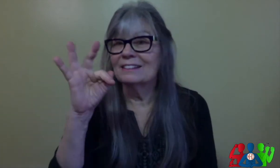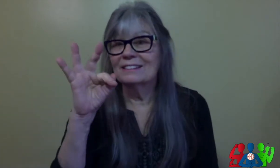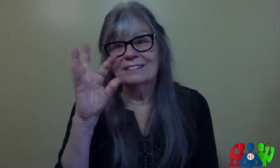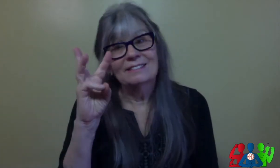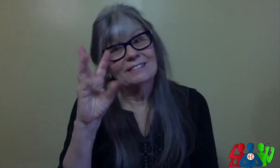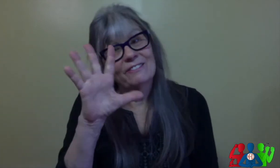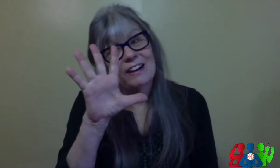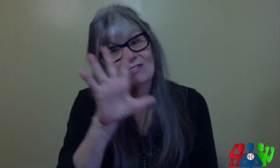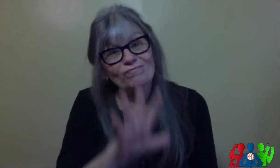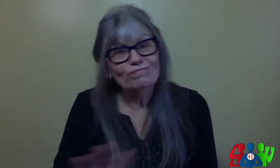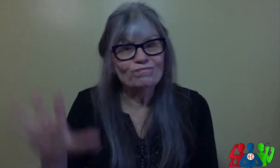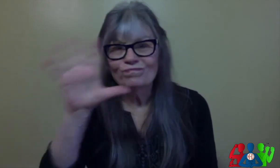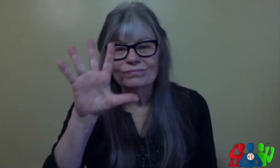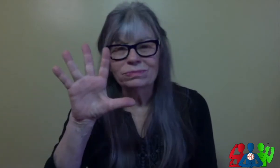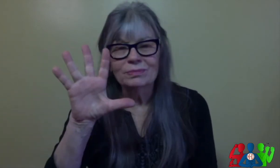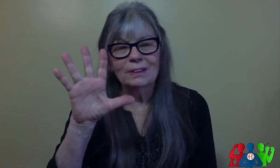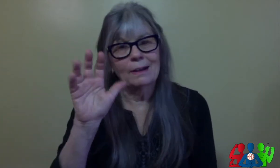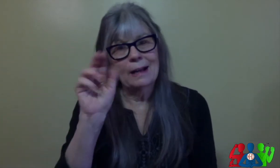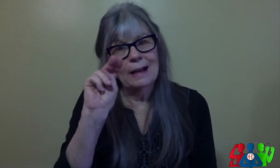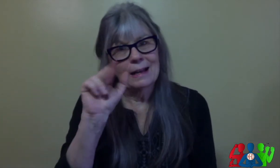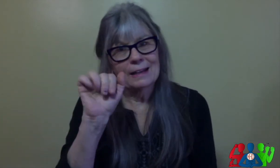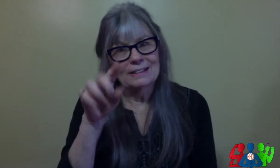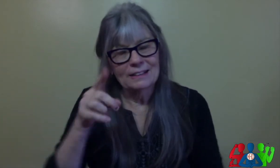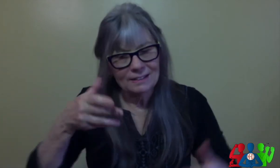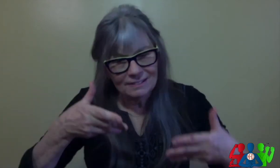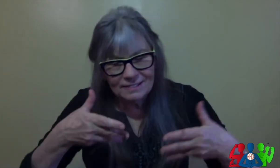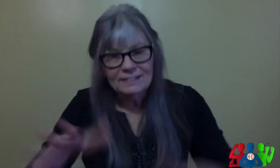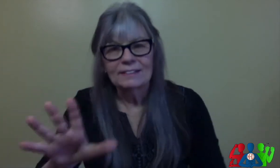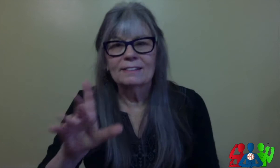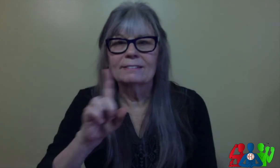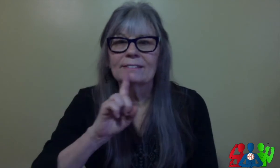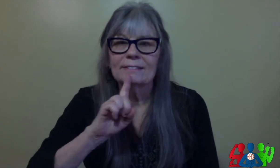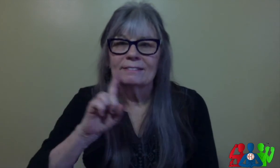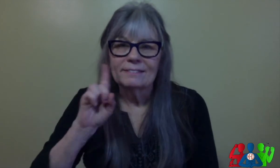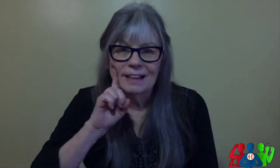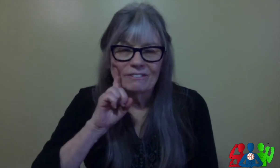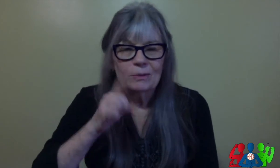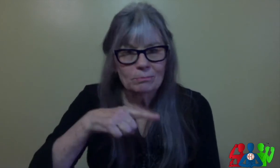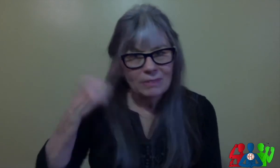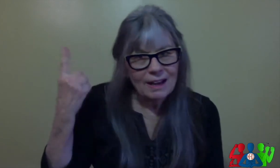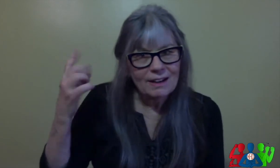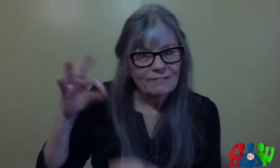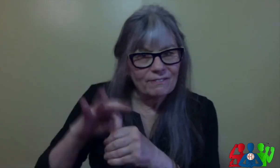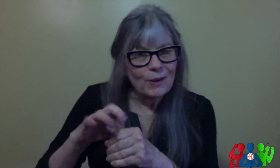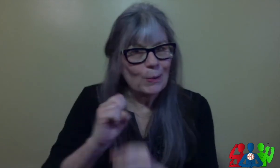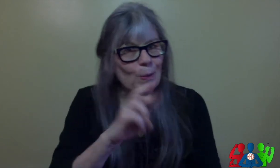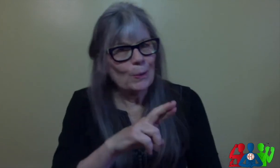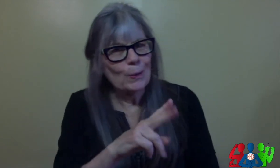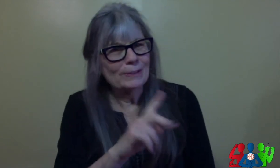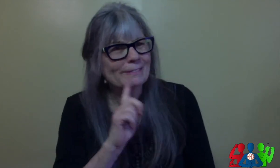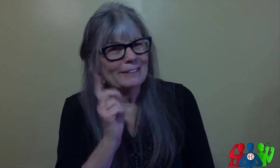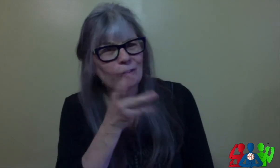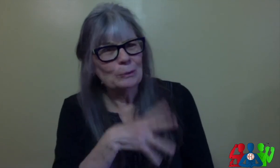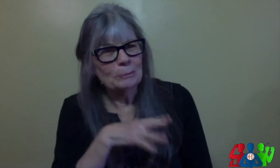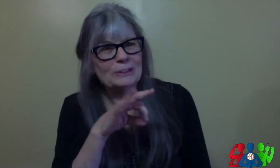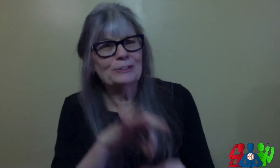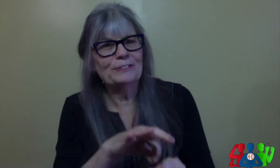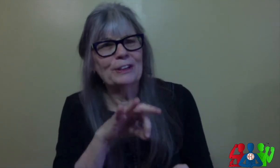was astonishing. It wasn't until 1965 or thereabouts that NAD permitted deaf black people to